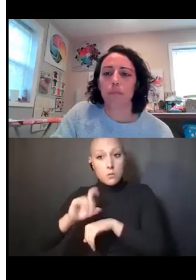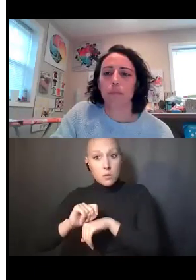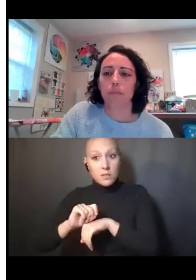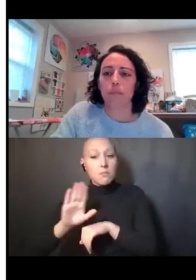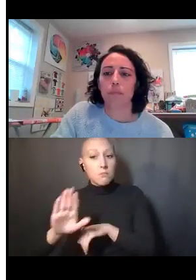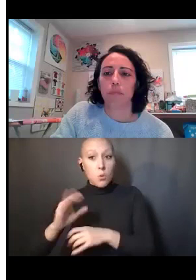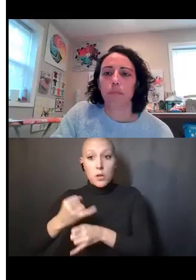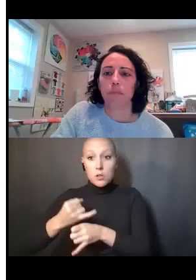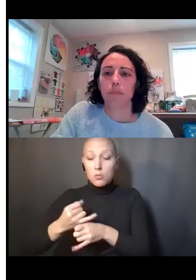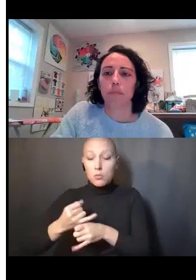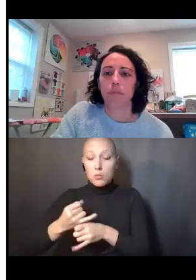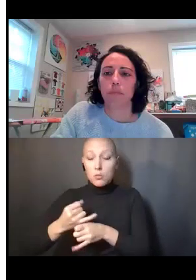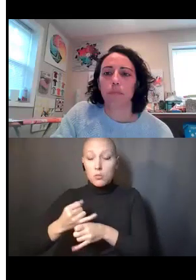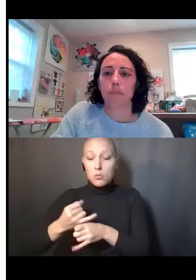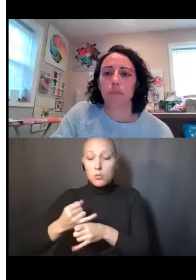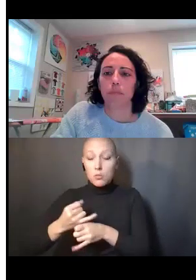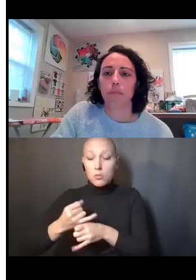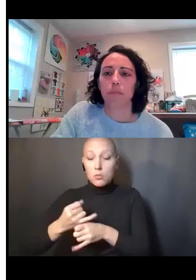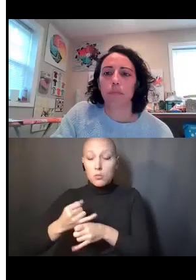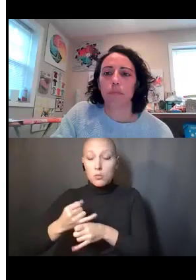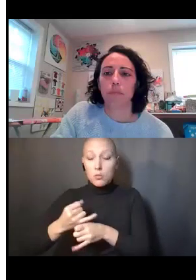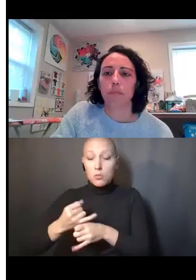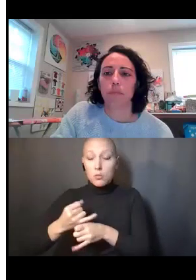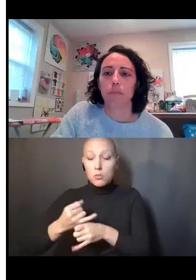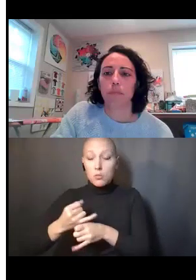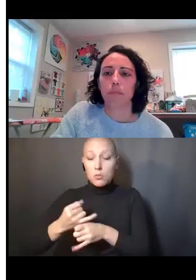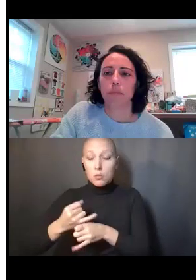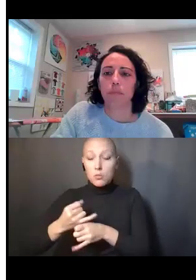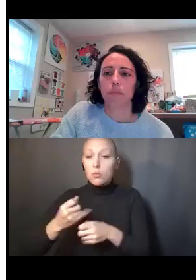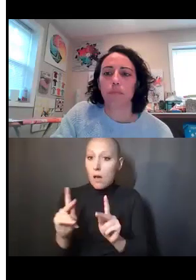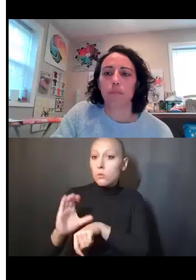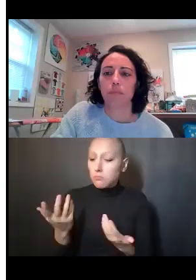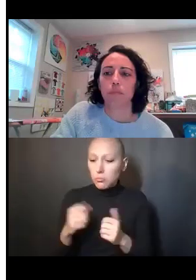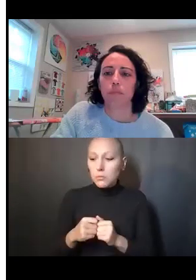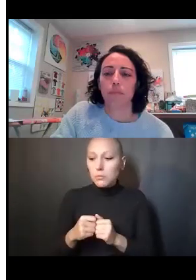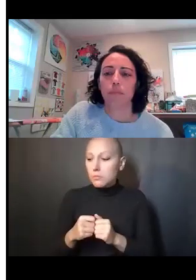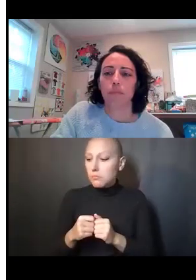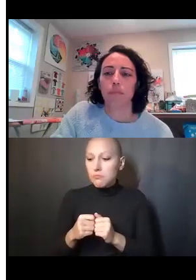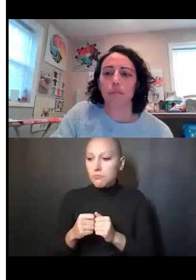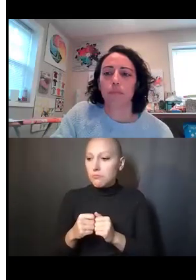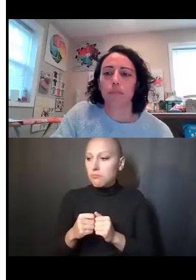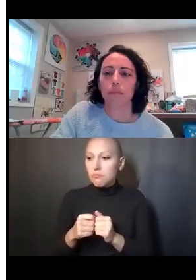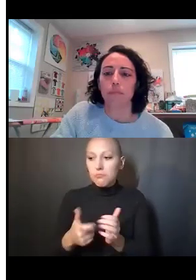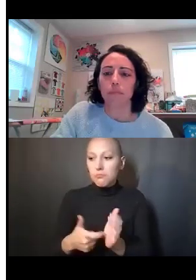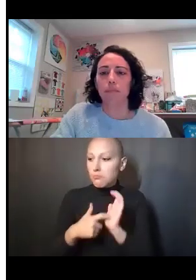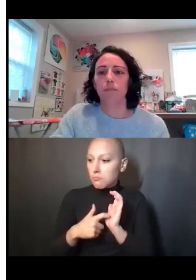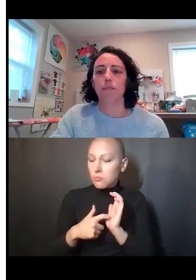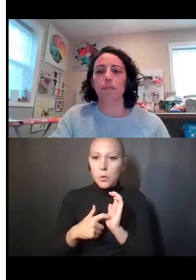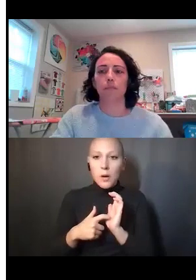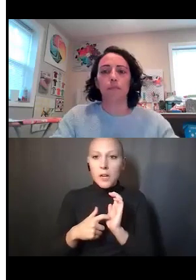and there's no requirements for preprints